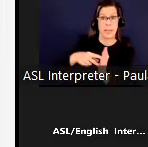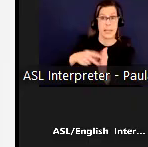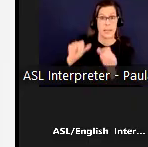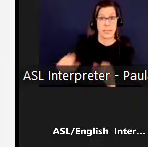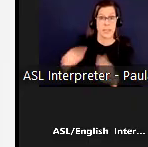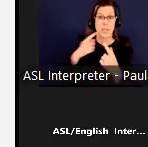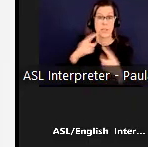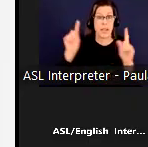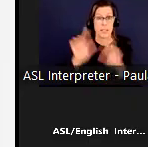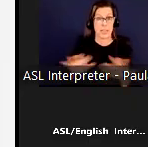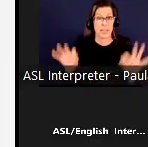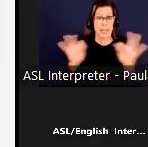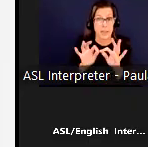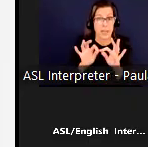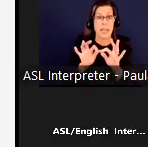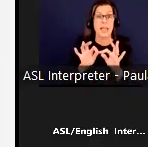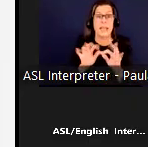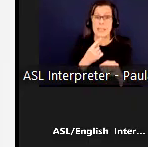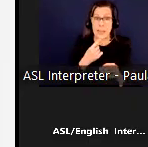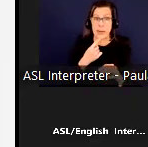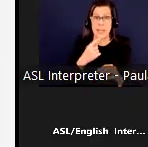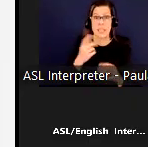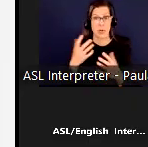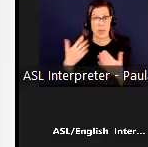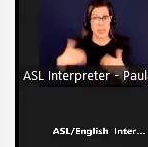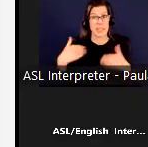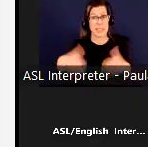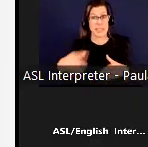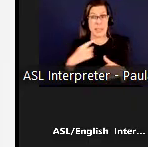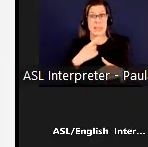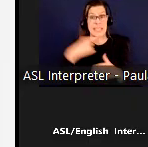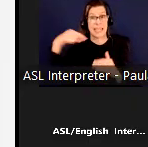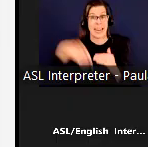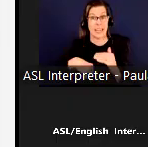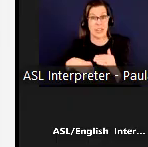serious or substantial, I'm not sure what we're trying to achieve by adding that language.